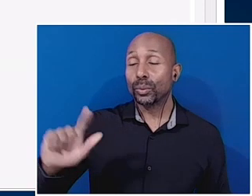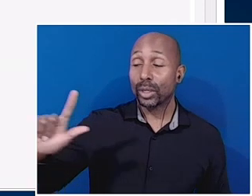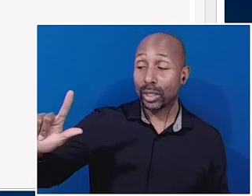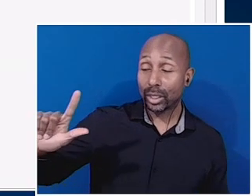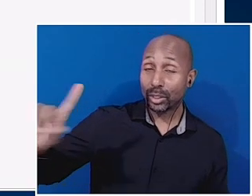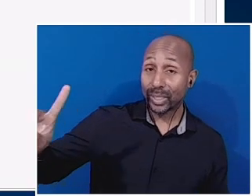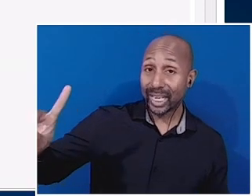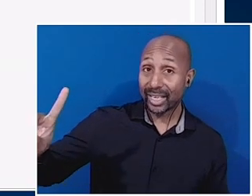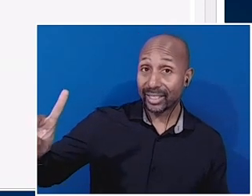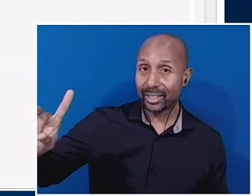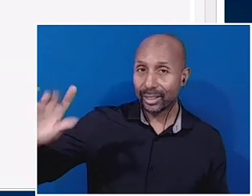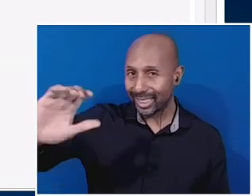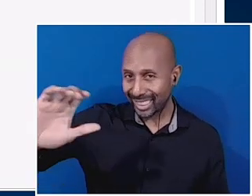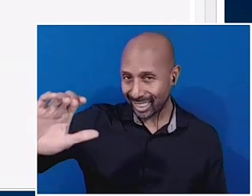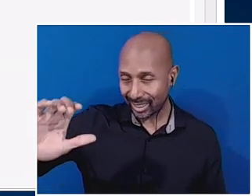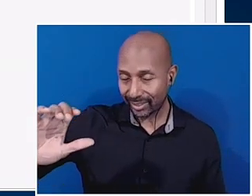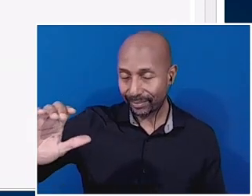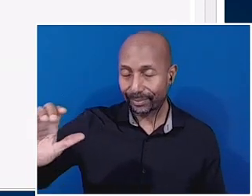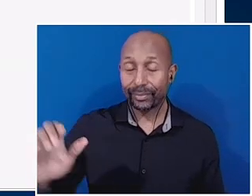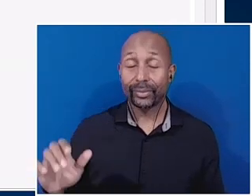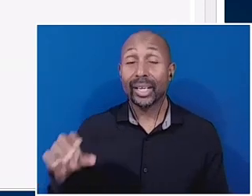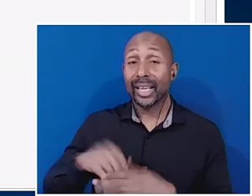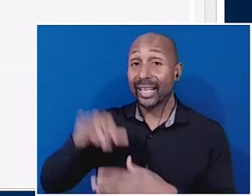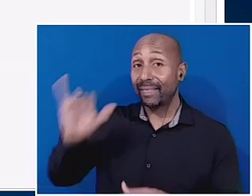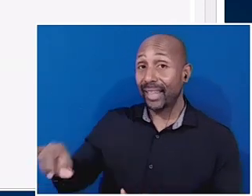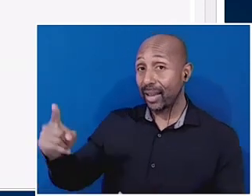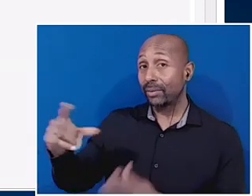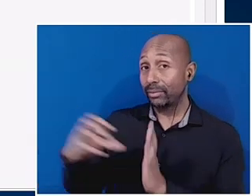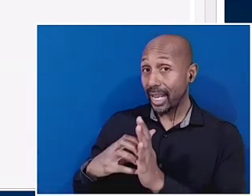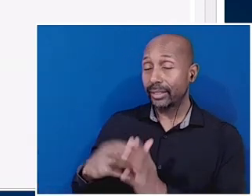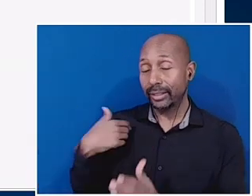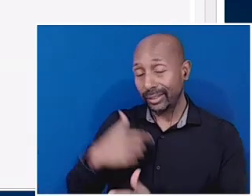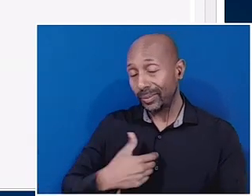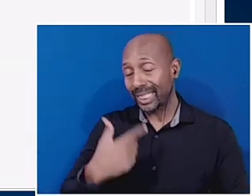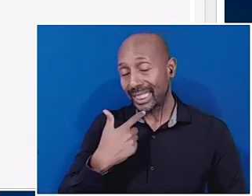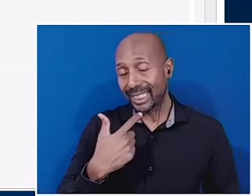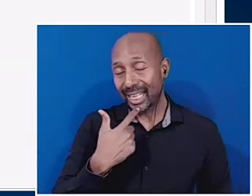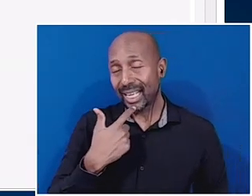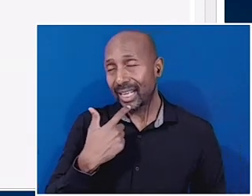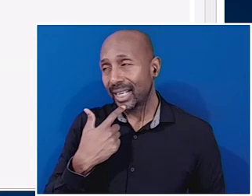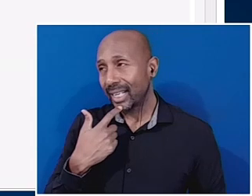where we say, if an accrediting agency